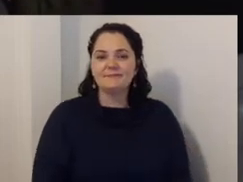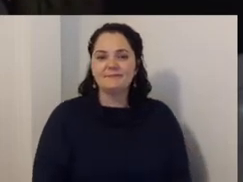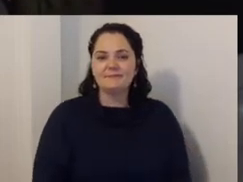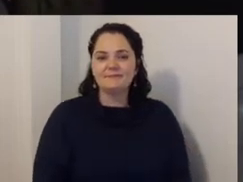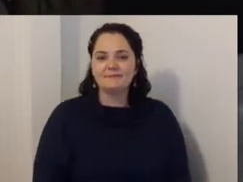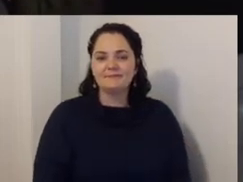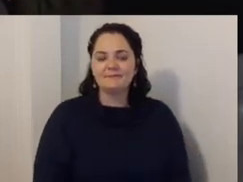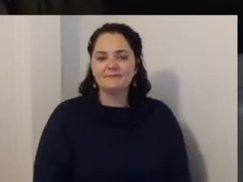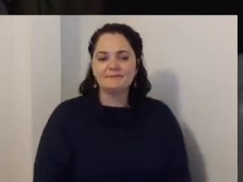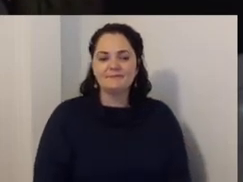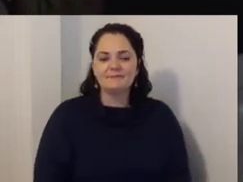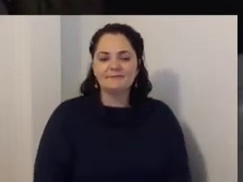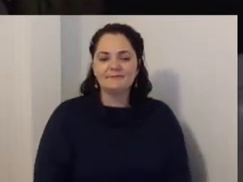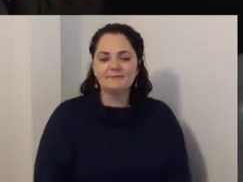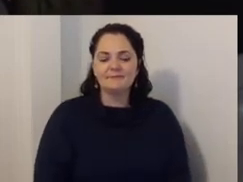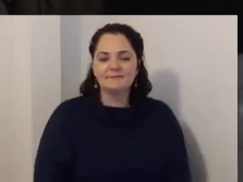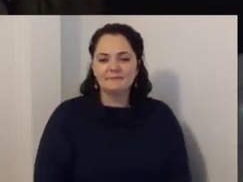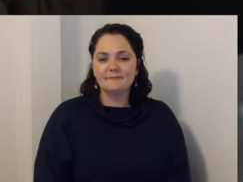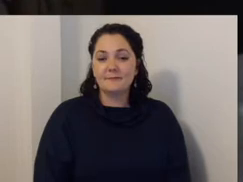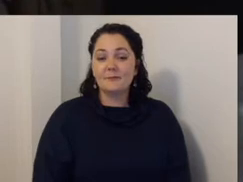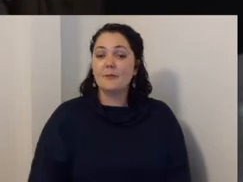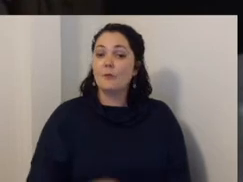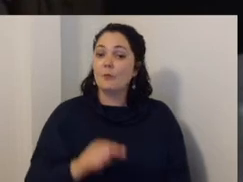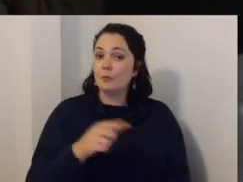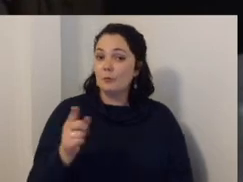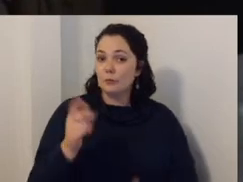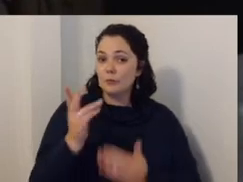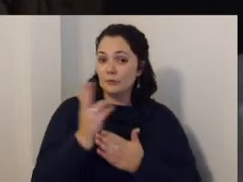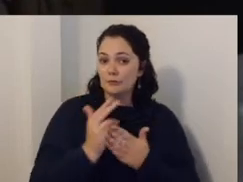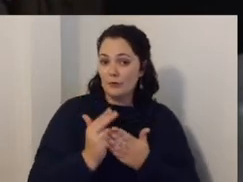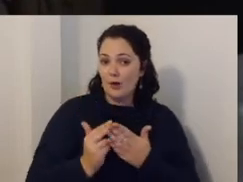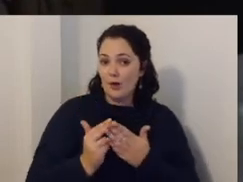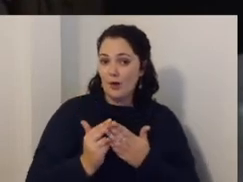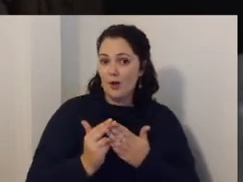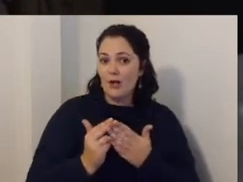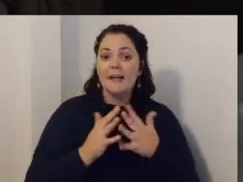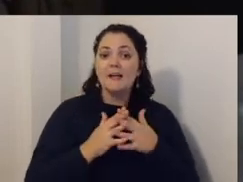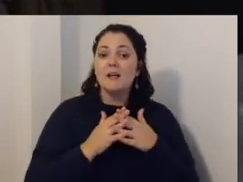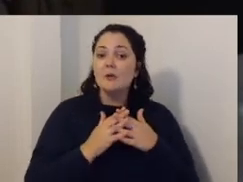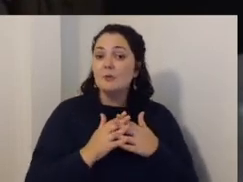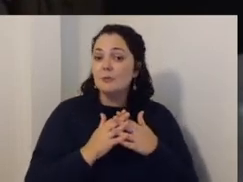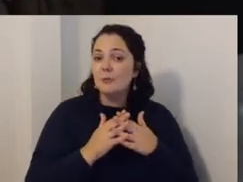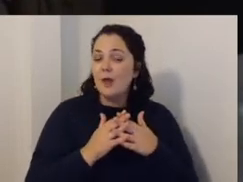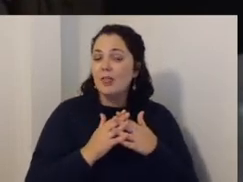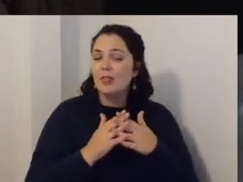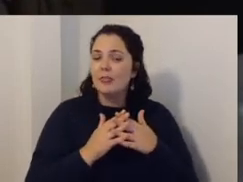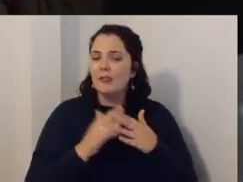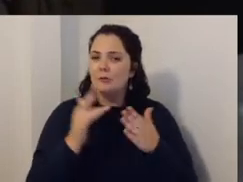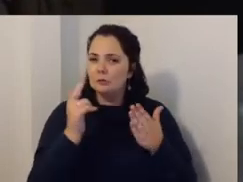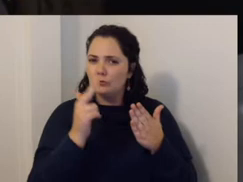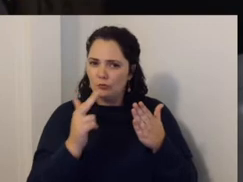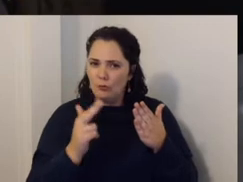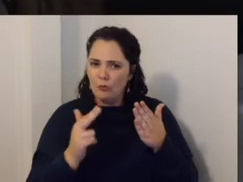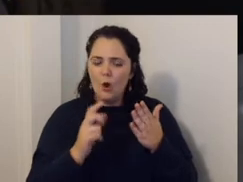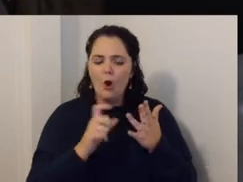okay now as you're drawing it can be useful even to draw contours around the shadows so